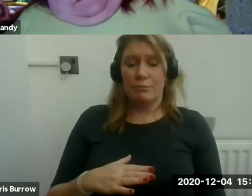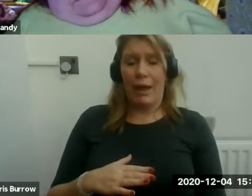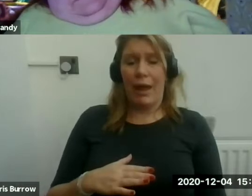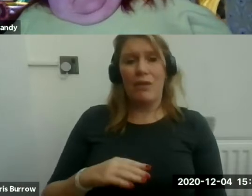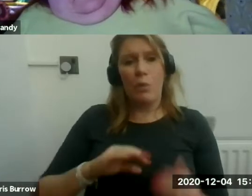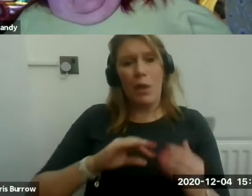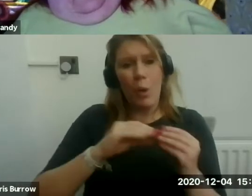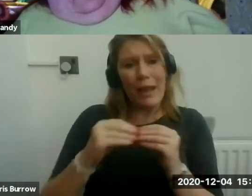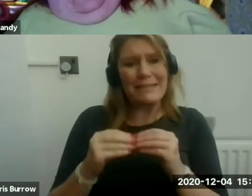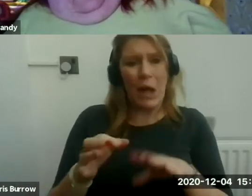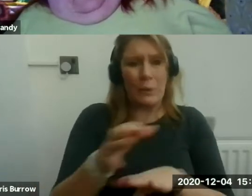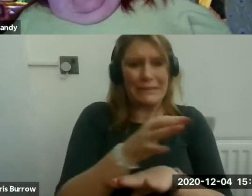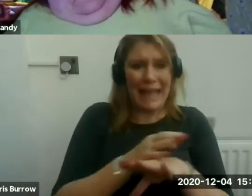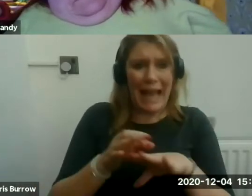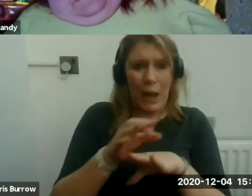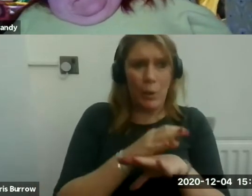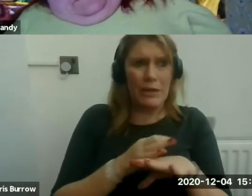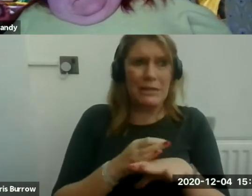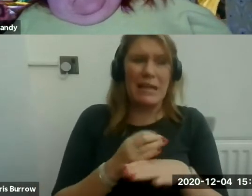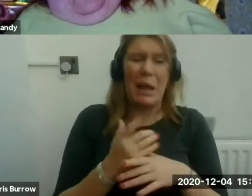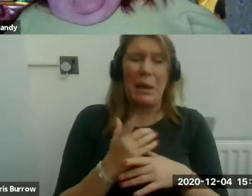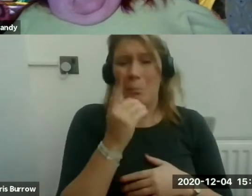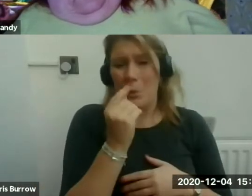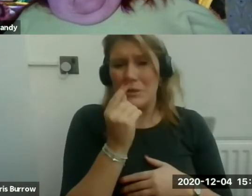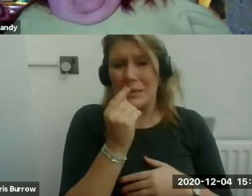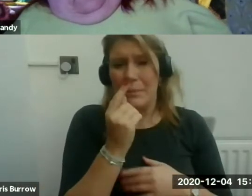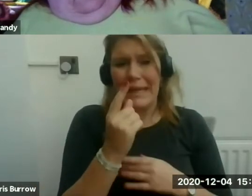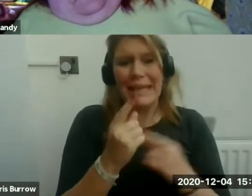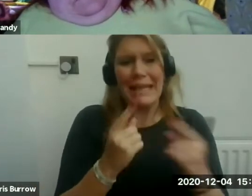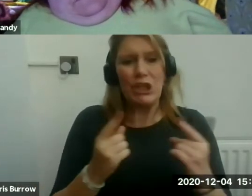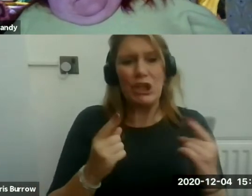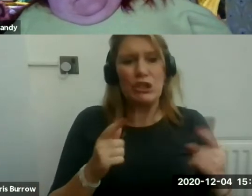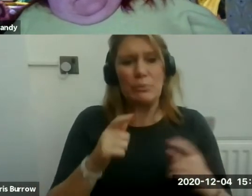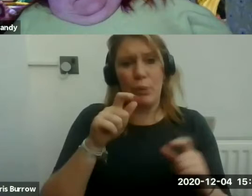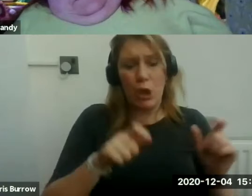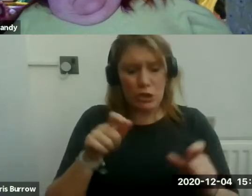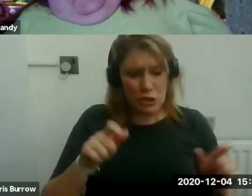probably did each person's shoot in one